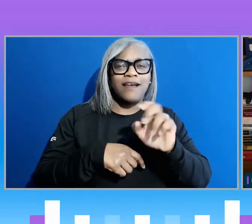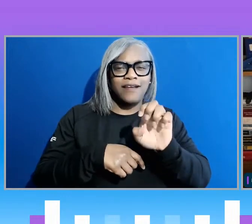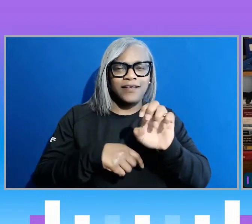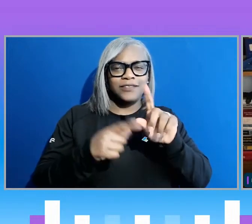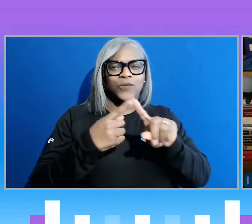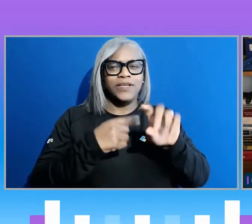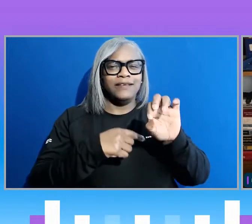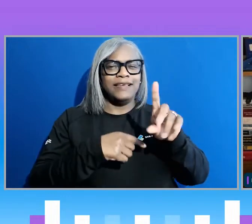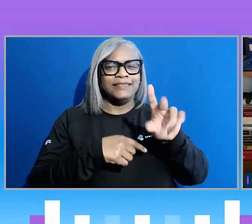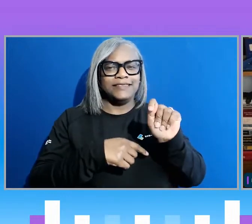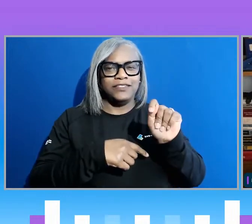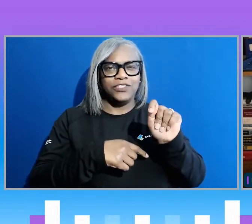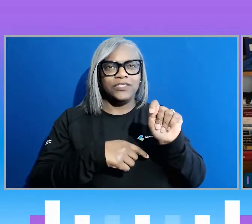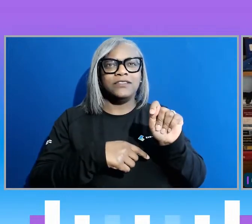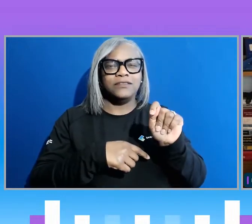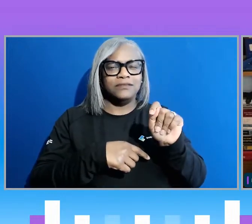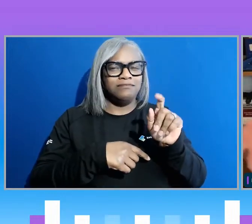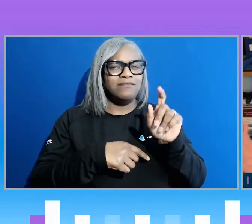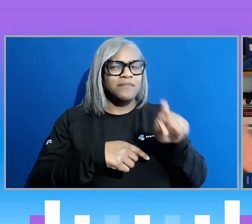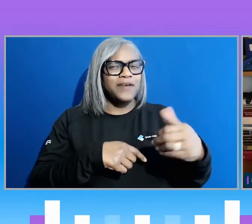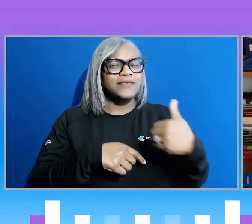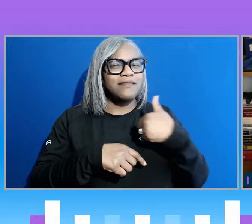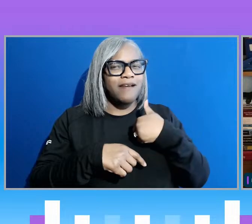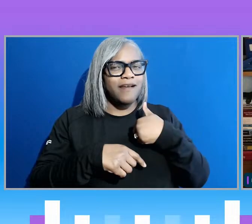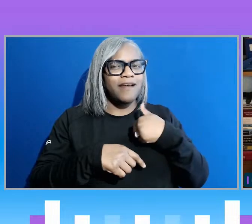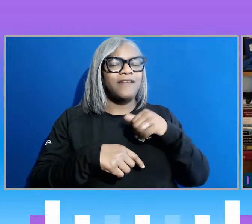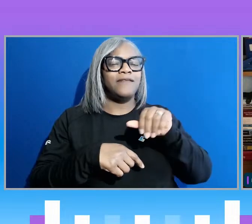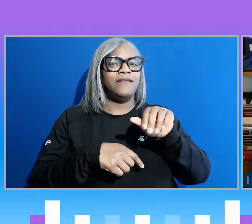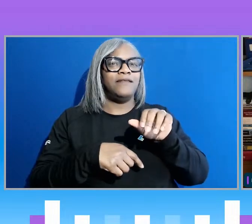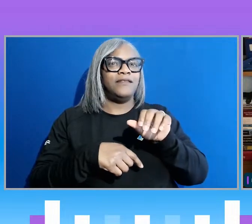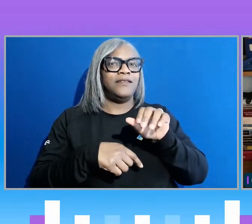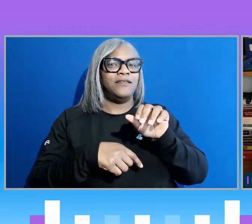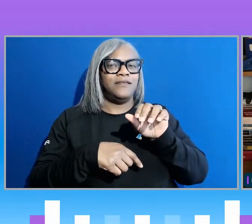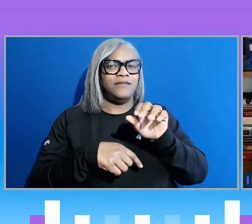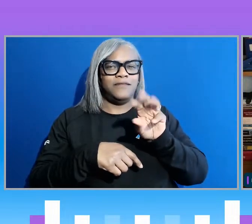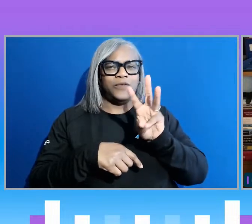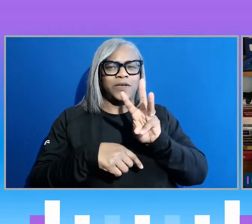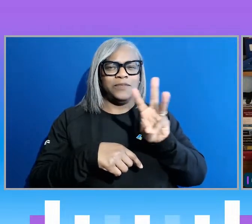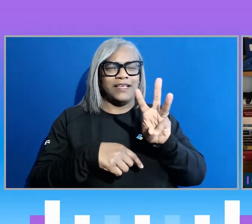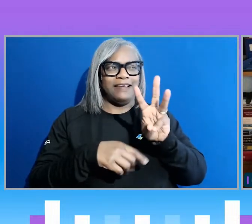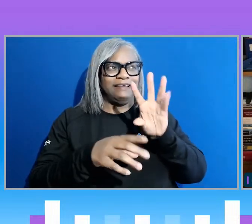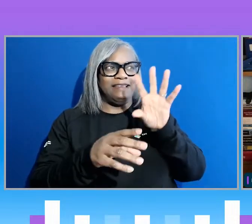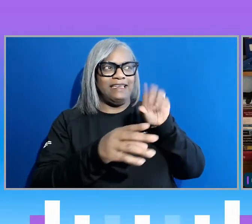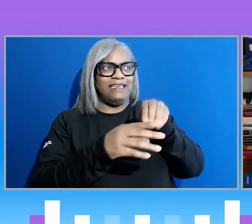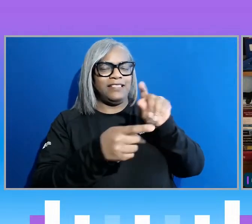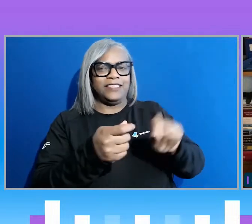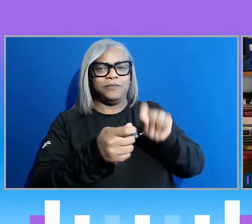resizing with the extension you have to get the you have to get the site actually into that,